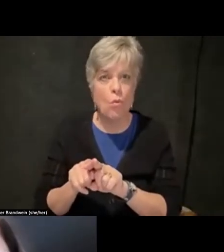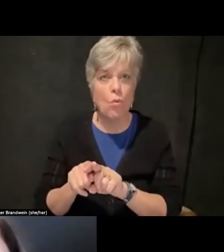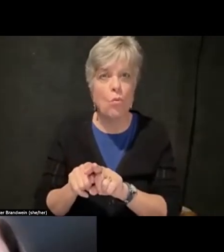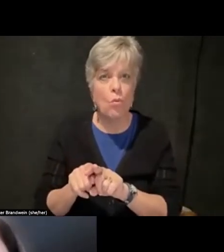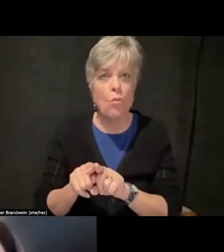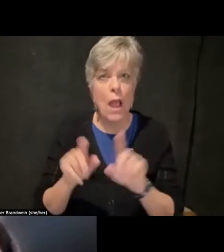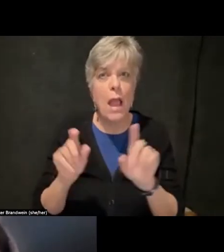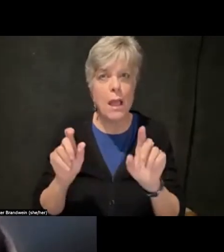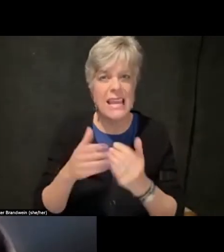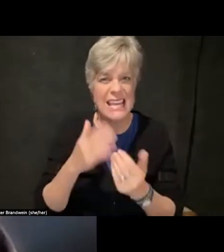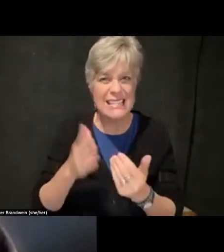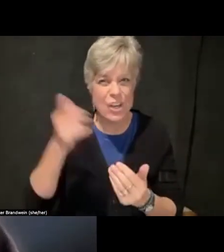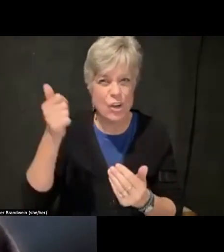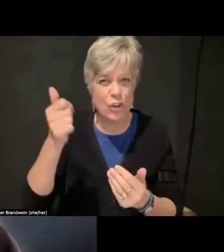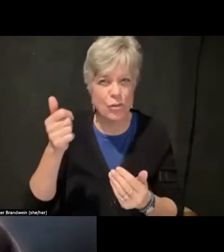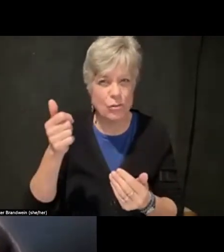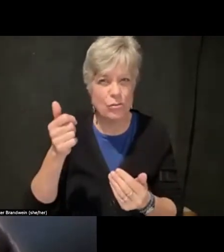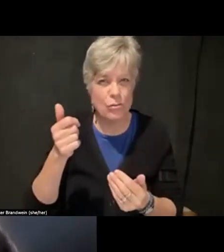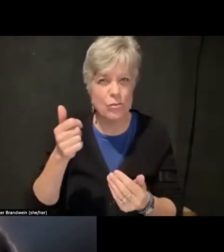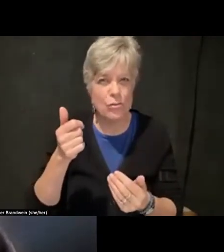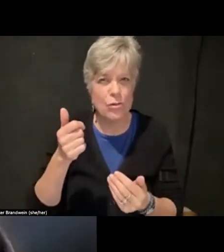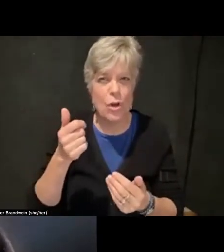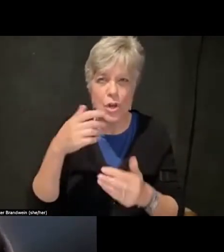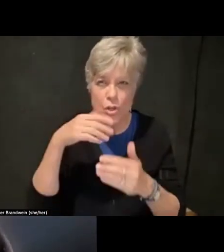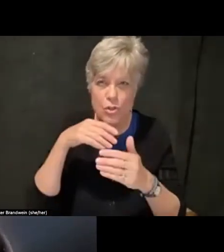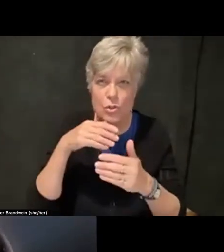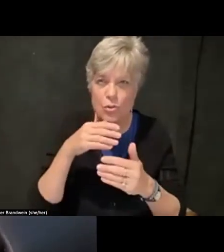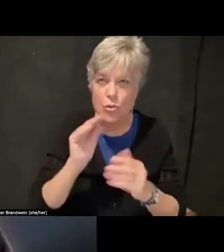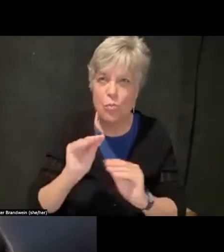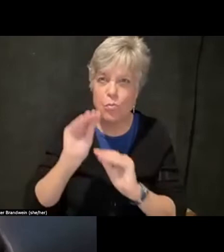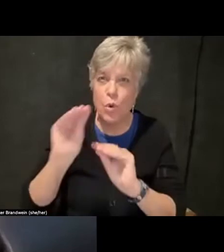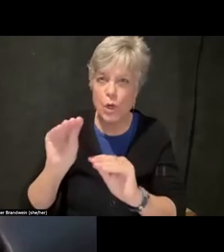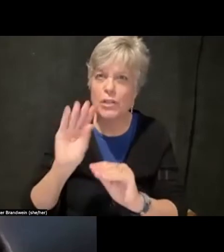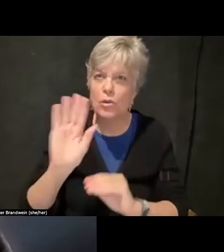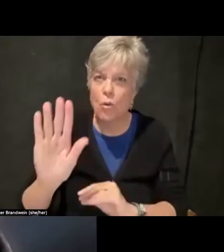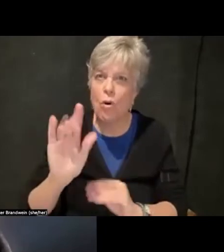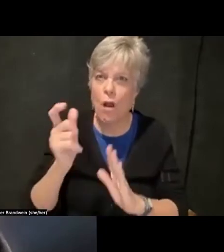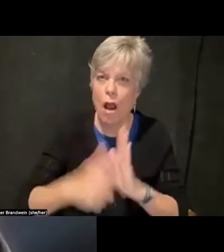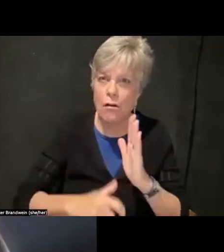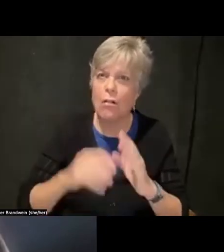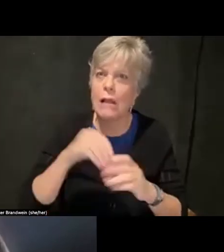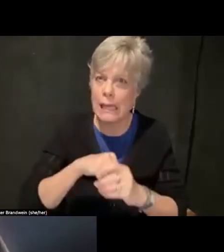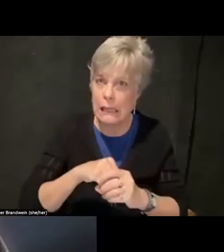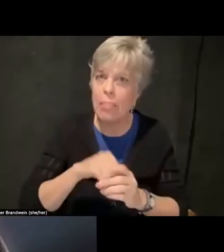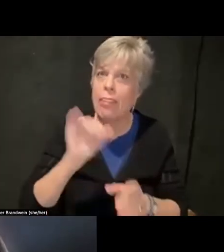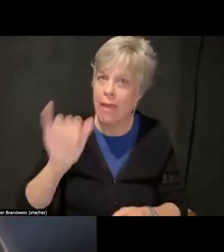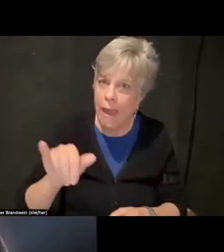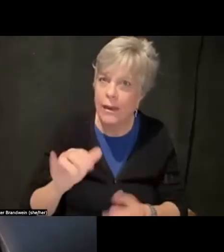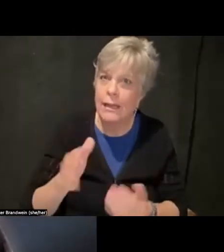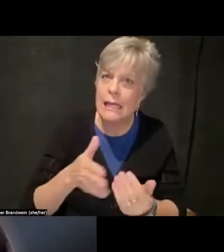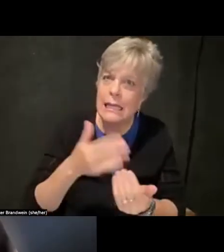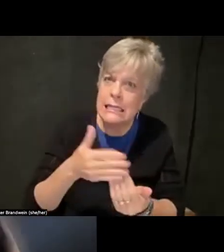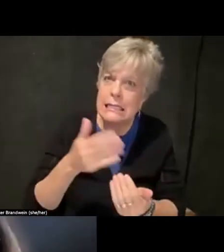easier to get published. - Yeah. But yeah, I've got it. So. Yeah, thank you.